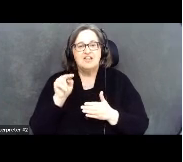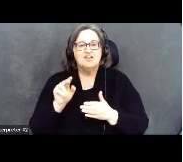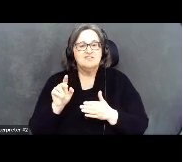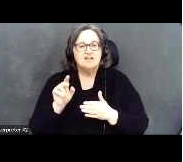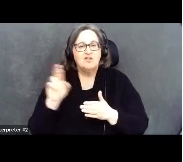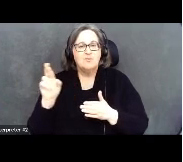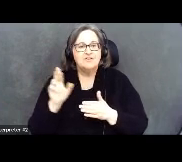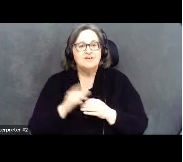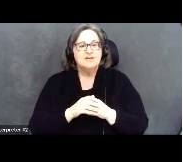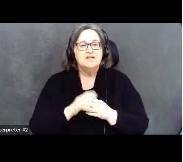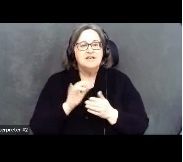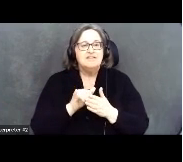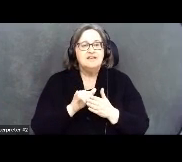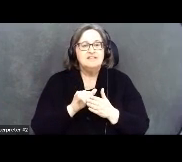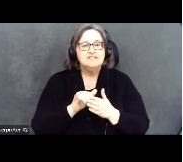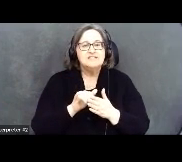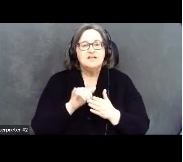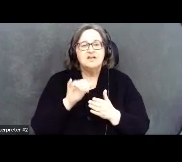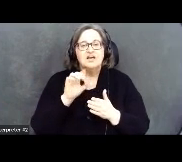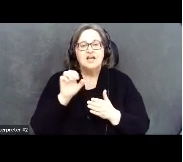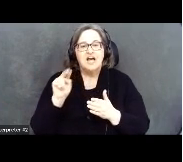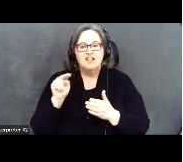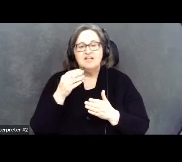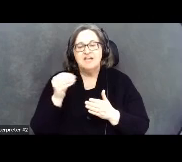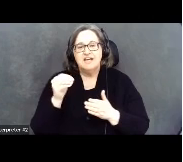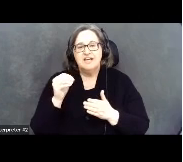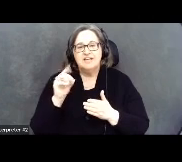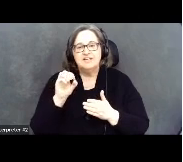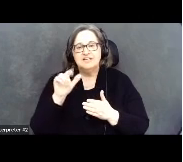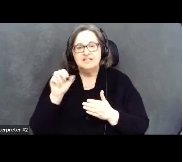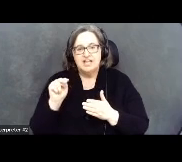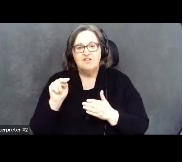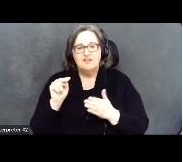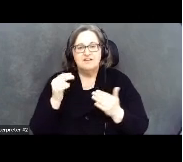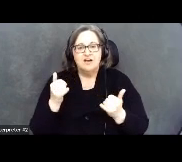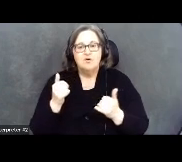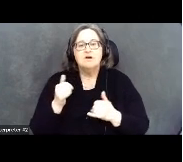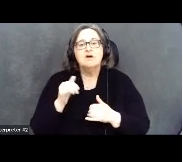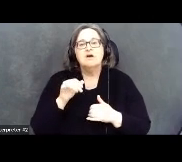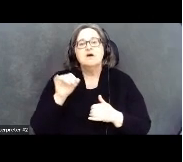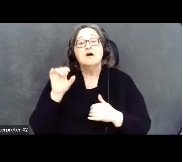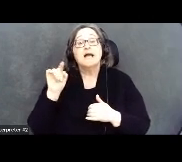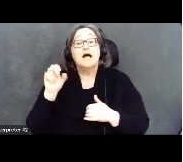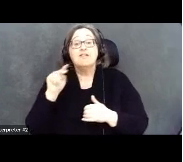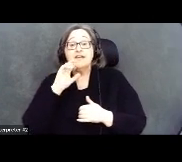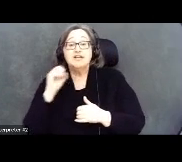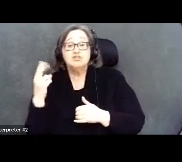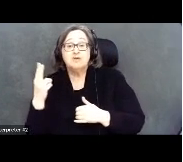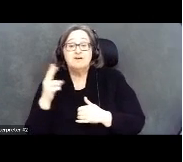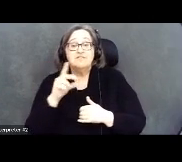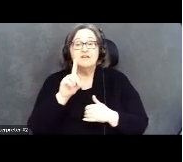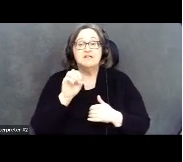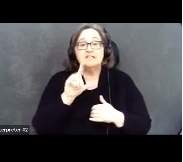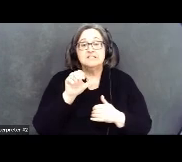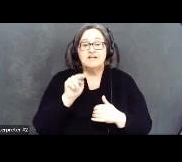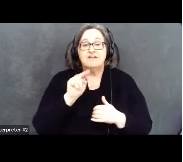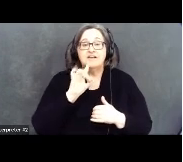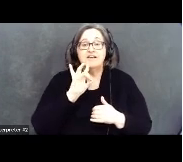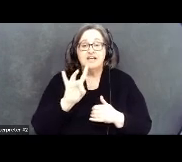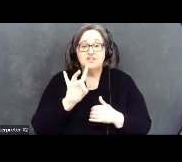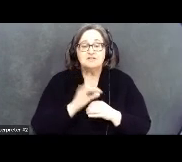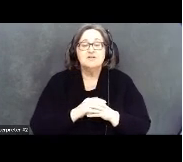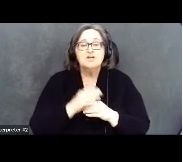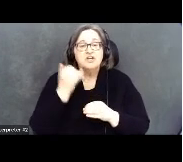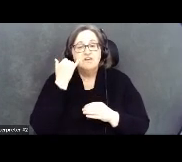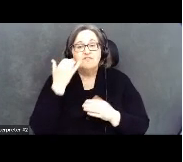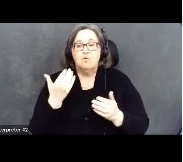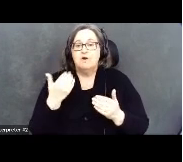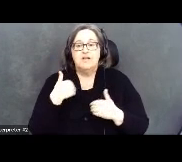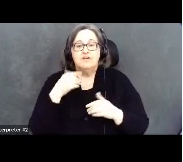Declan now. Colin is 12 and Declan is 8. If you want to question about Colin,